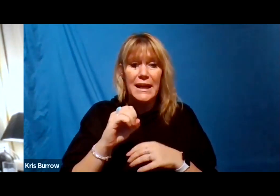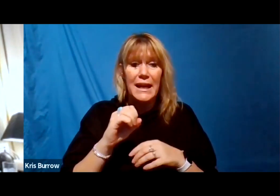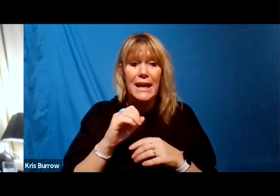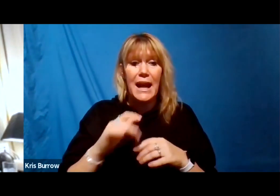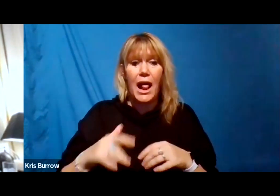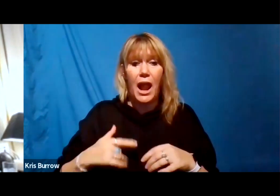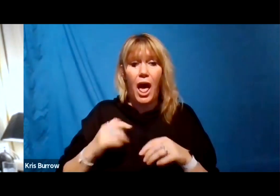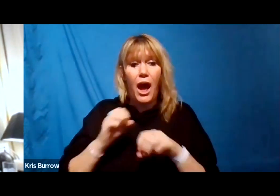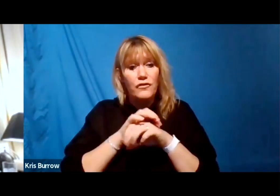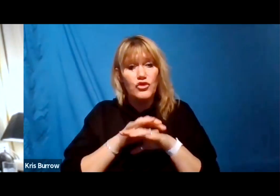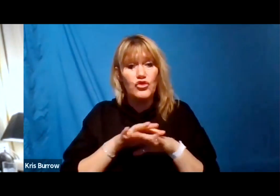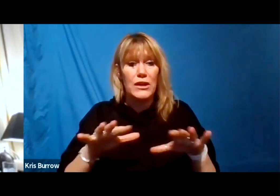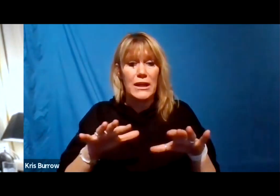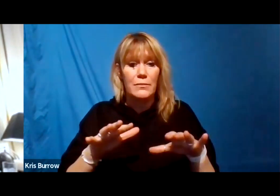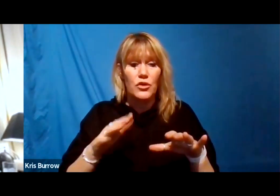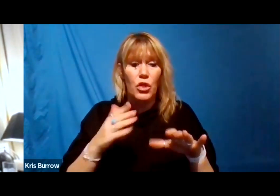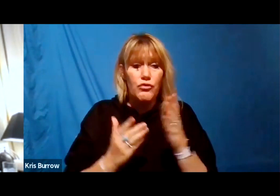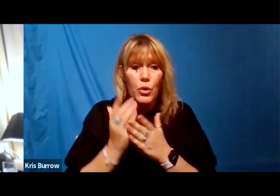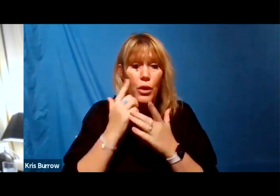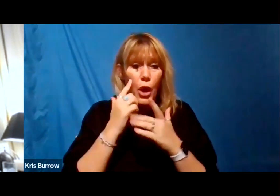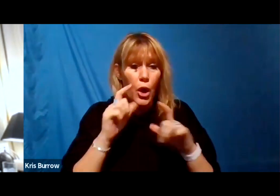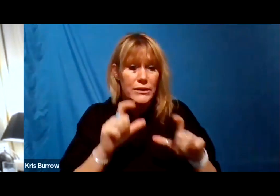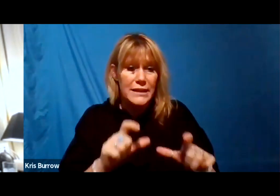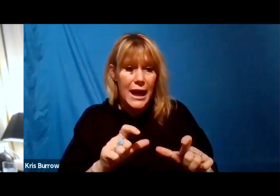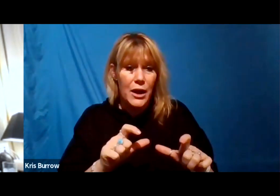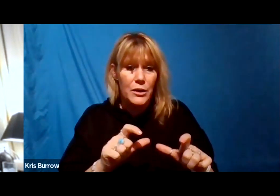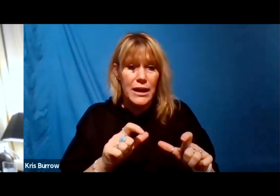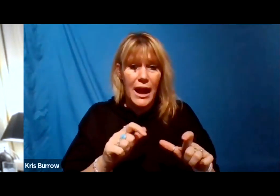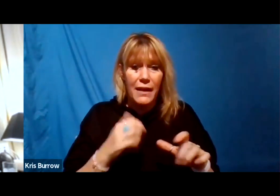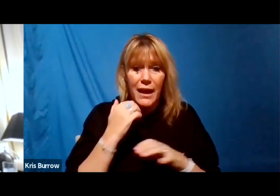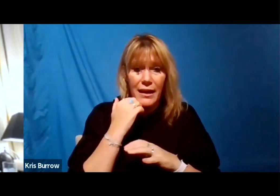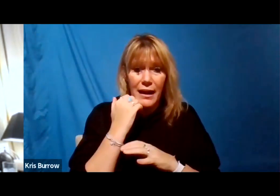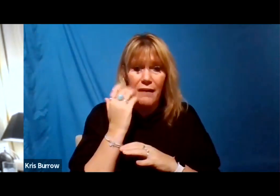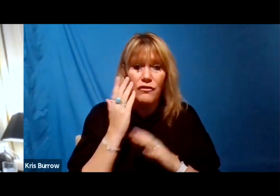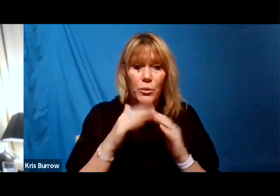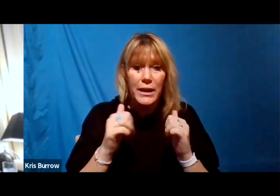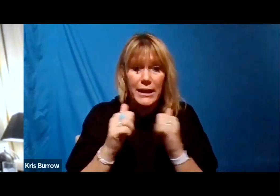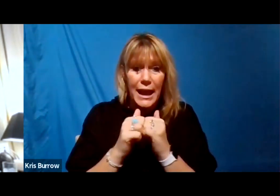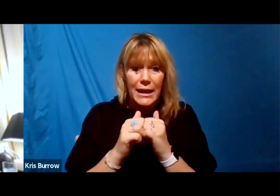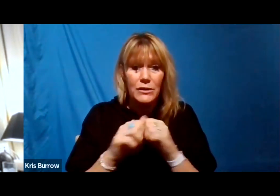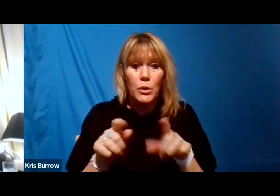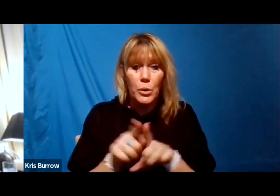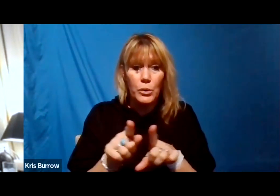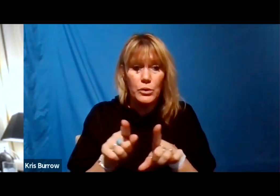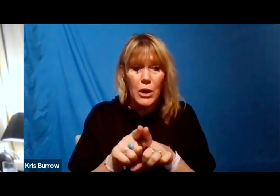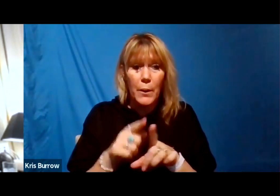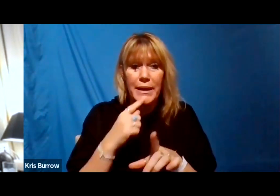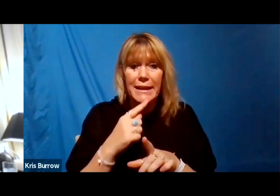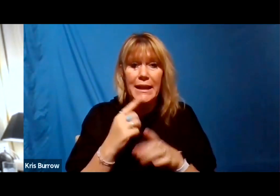8 Months of our weekly livestreams Something for the Weekend, So I'm very glad to welcome him back tonight.